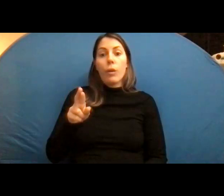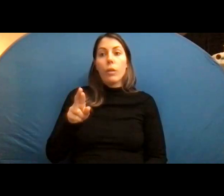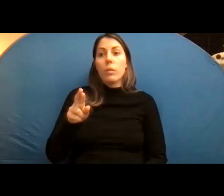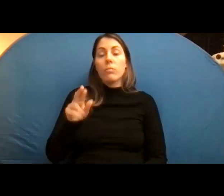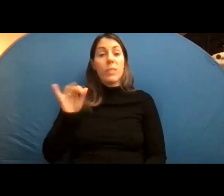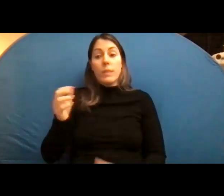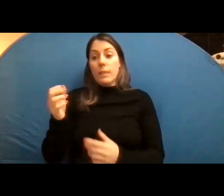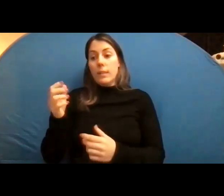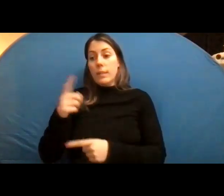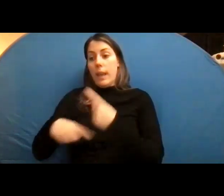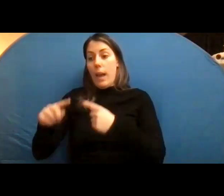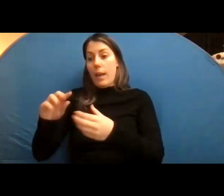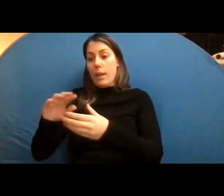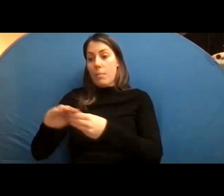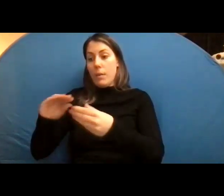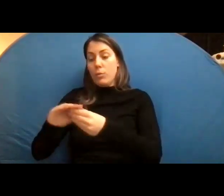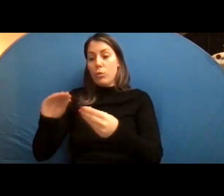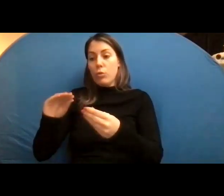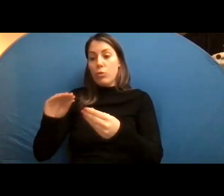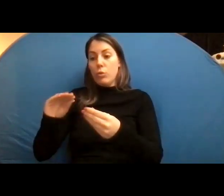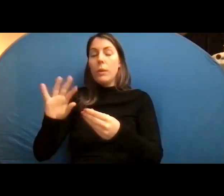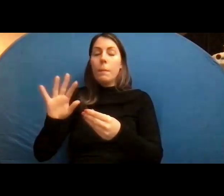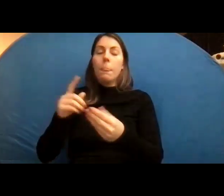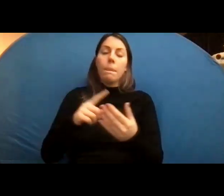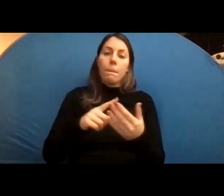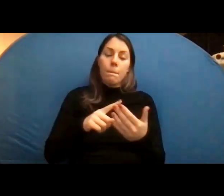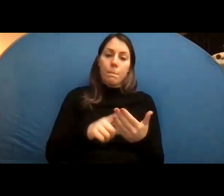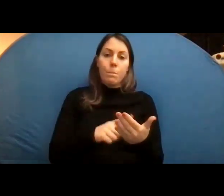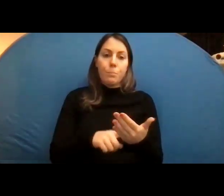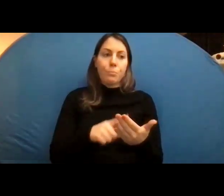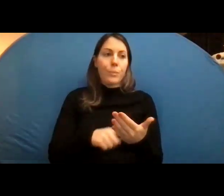English, for instance, into American Sign Language or a